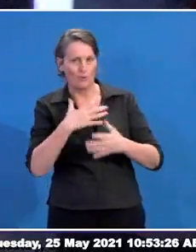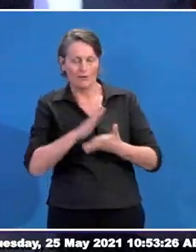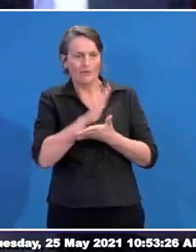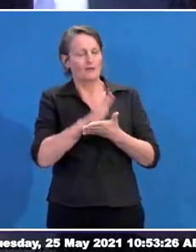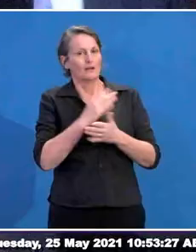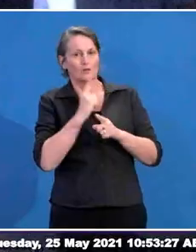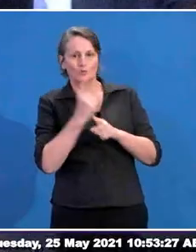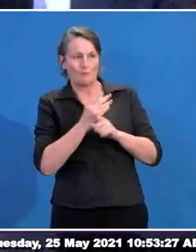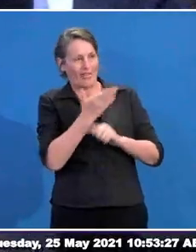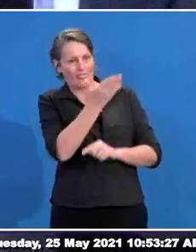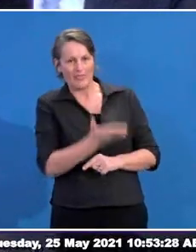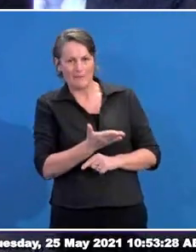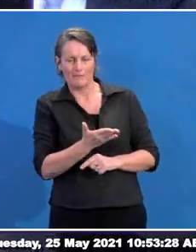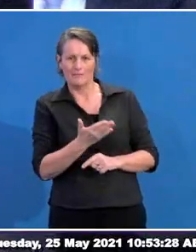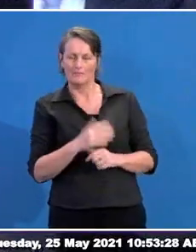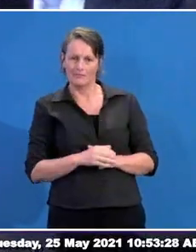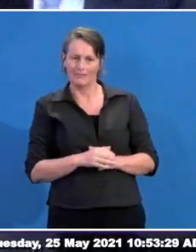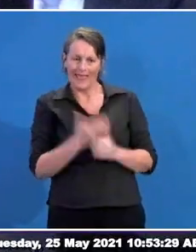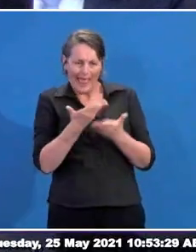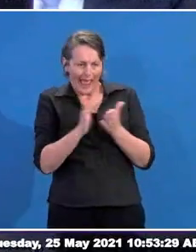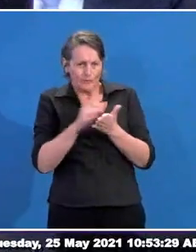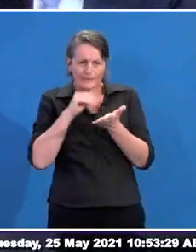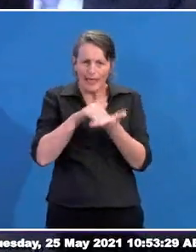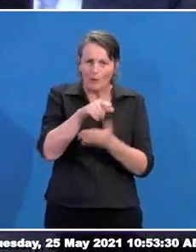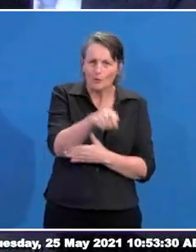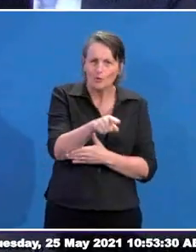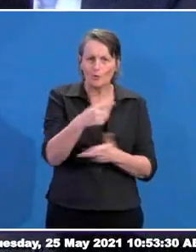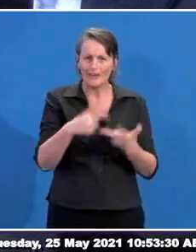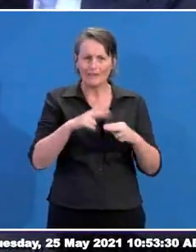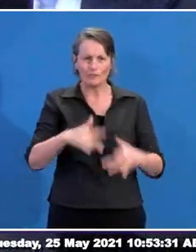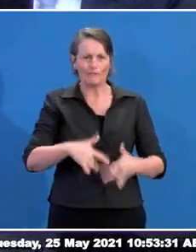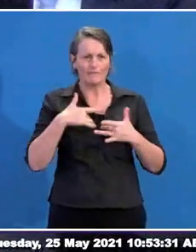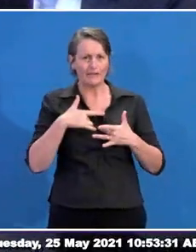What difference does it make to you when you have people